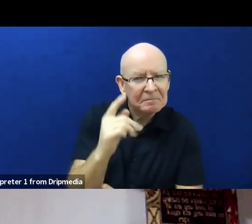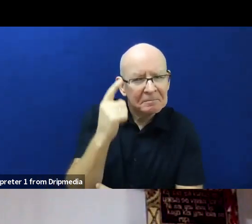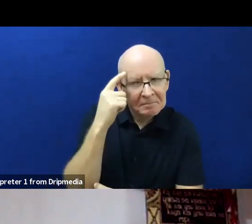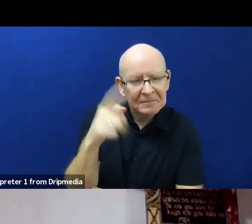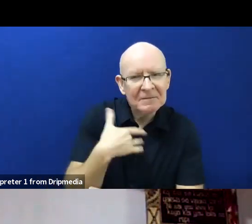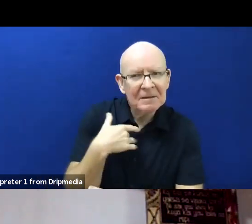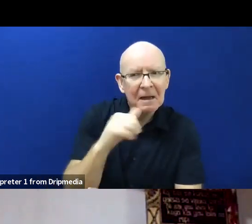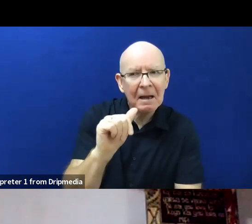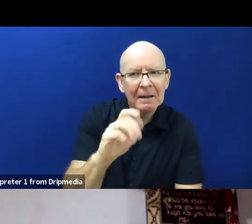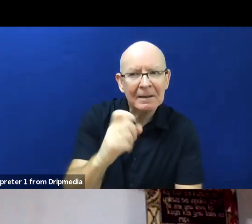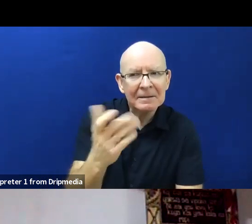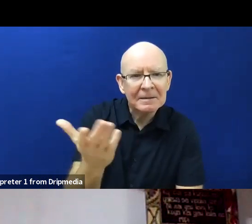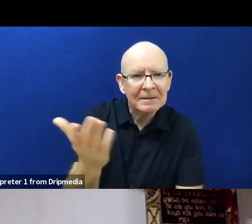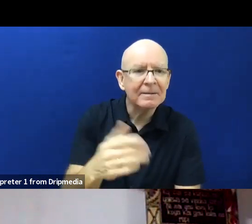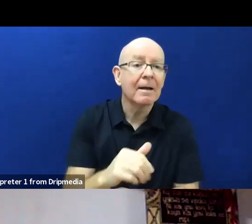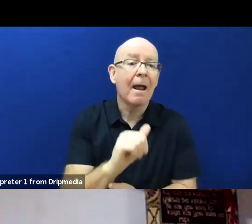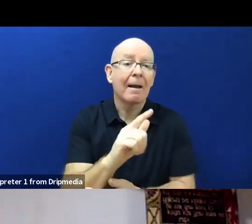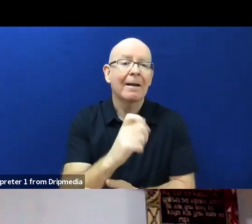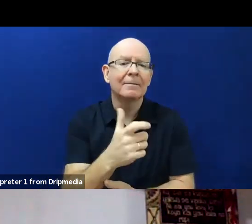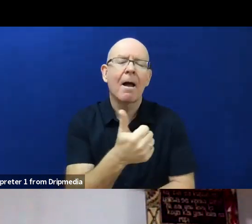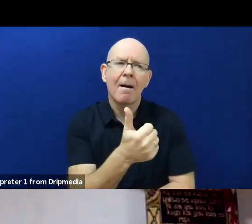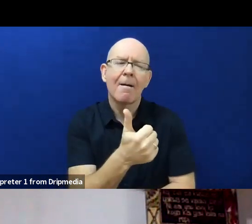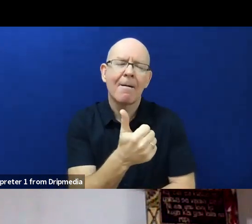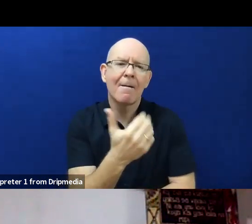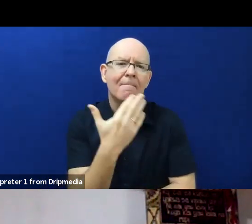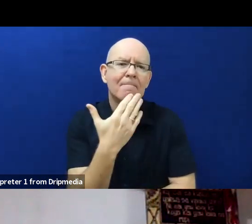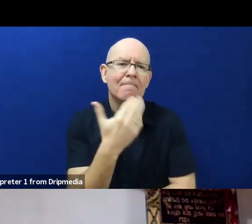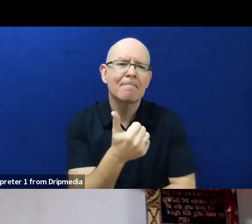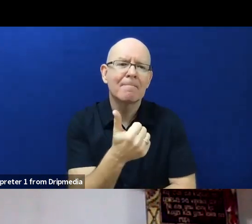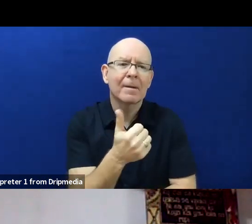are eligible to the cash transfer, but happen if you are not eligible to the cash transfer,